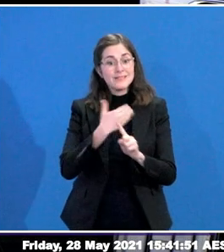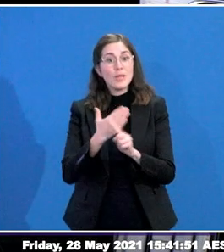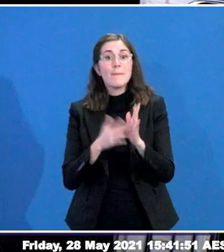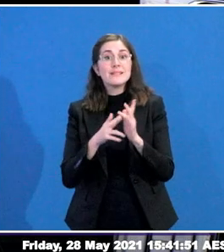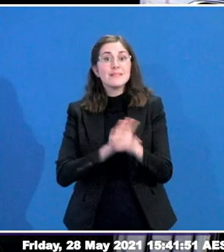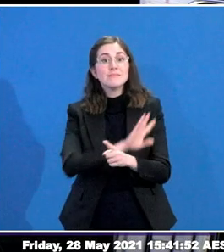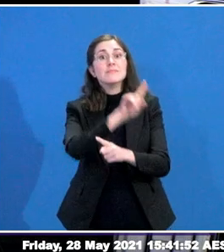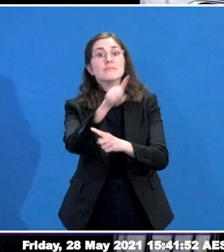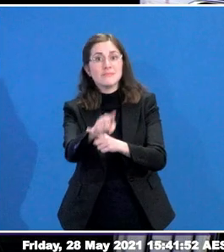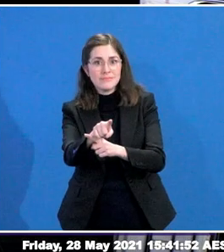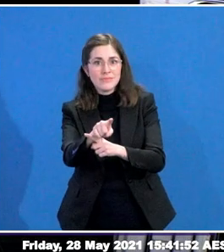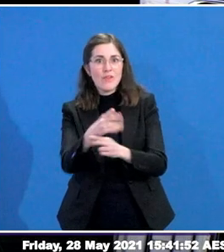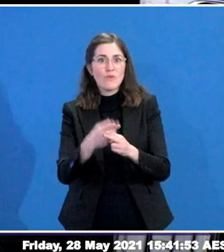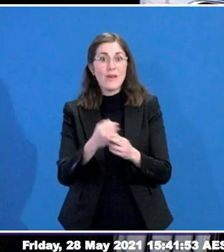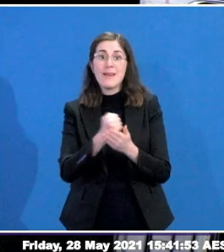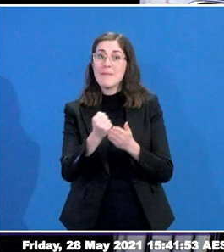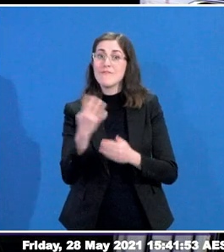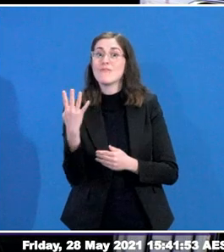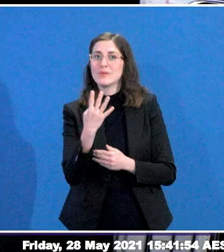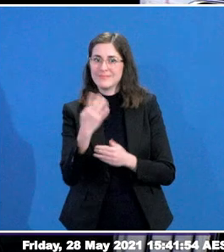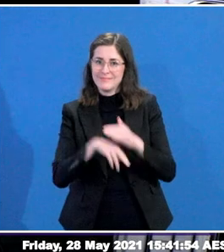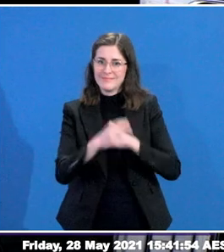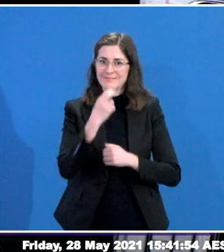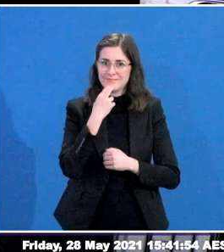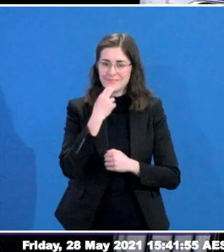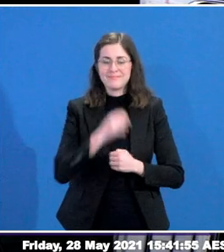for Public hearing 14. MS EASTMAN: Thank you. We will now adjourn.